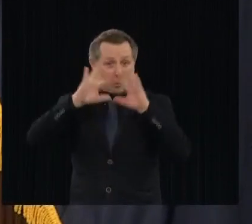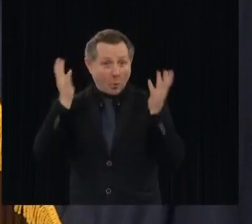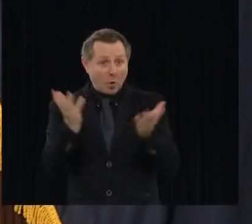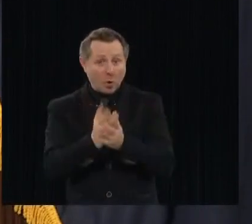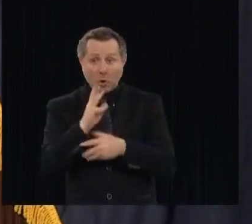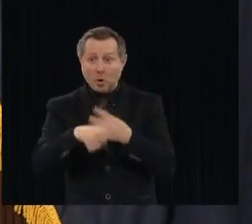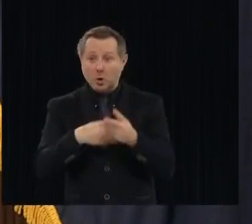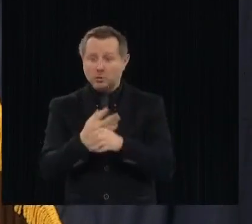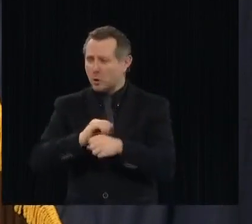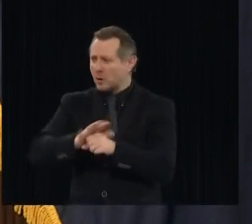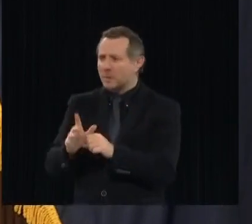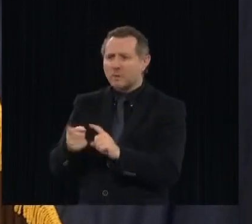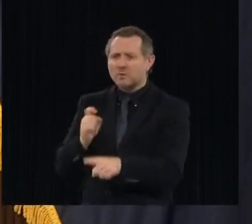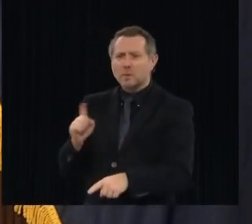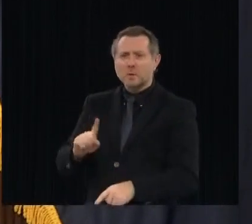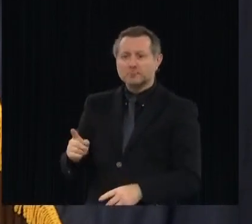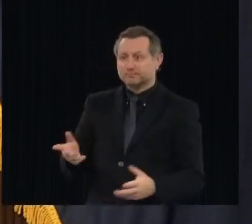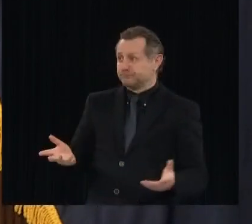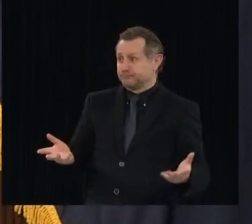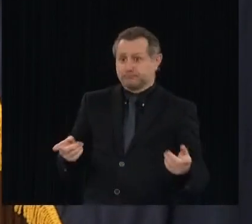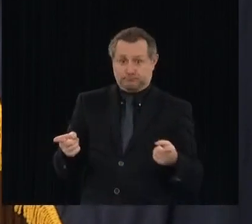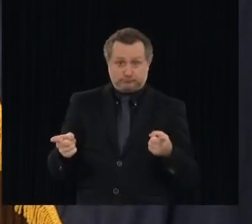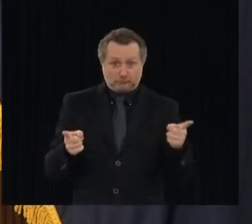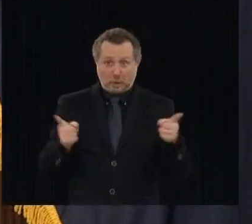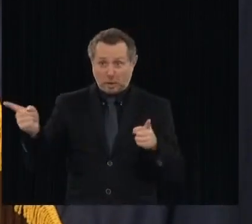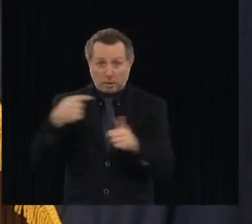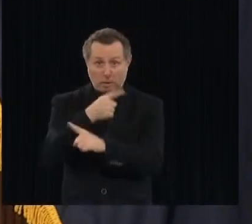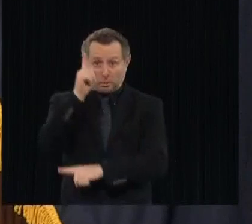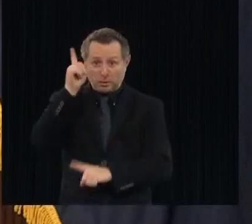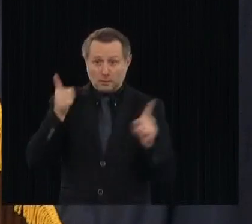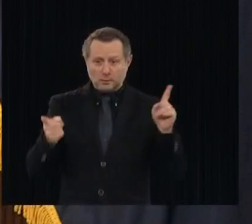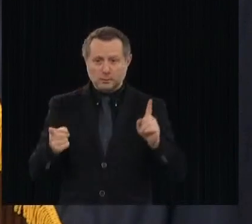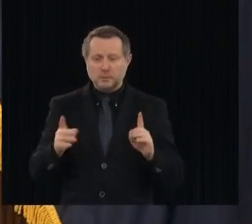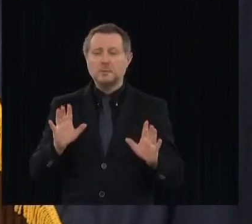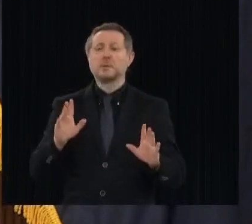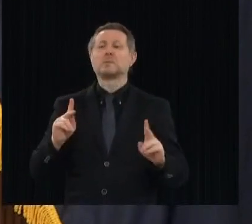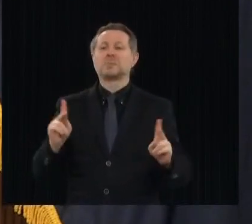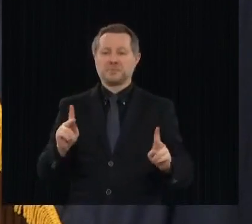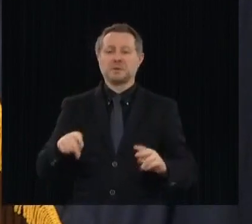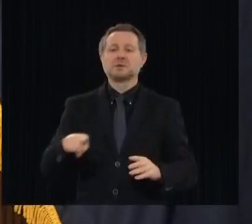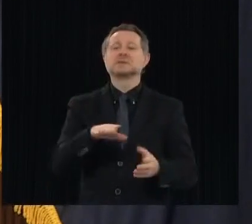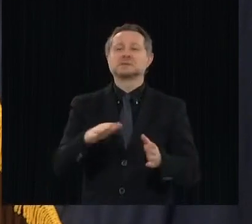NOBODY. MOTHER NATURE. GOD.